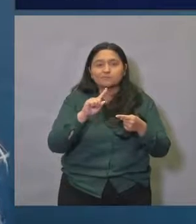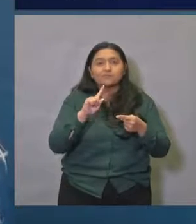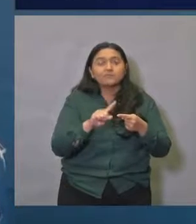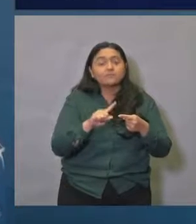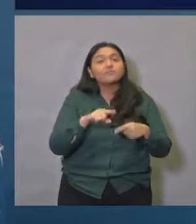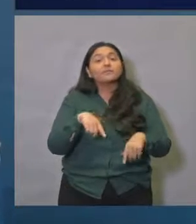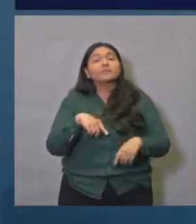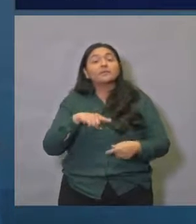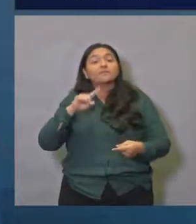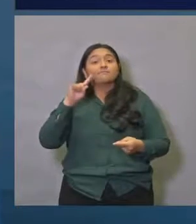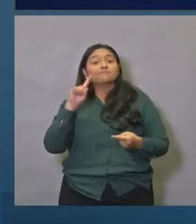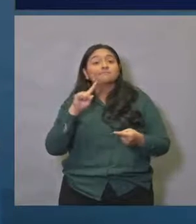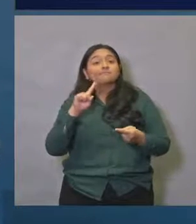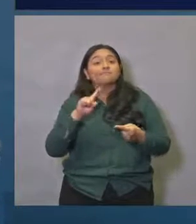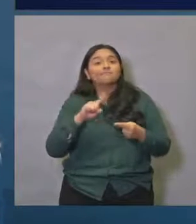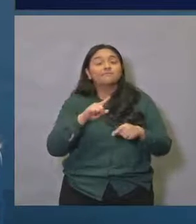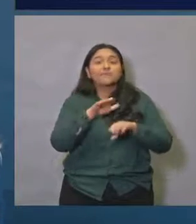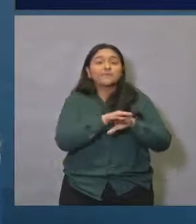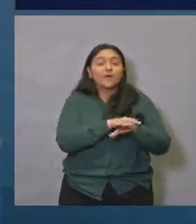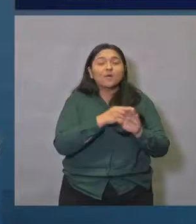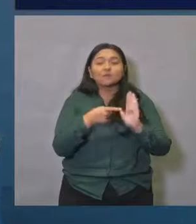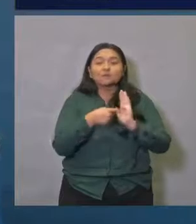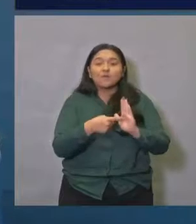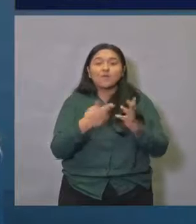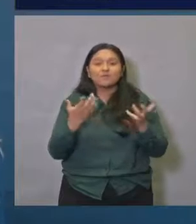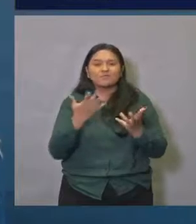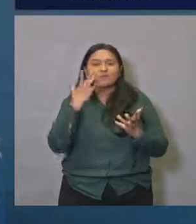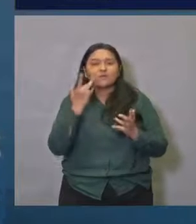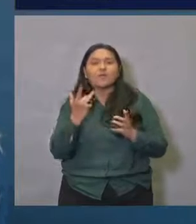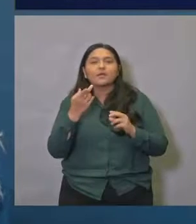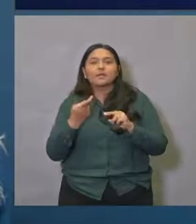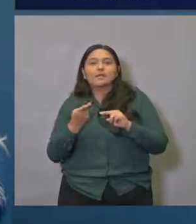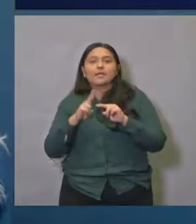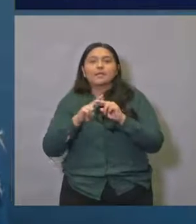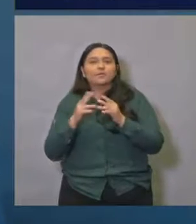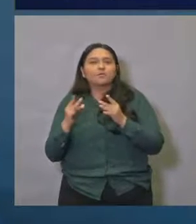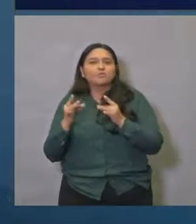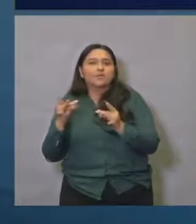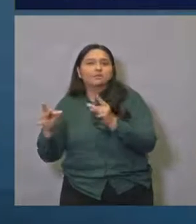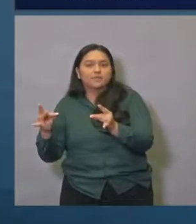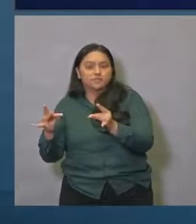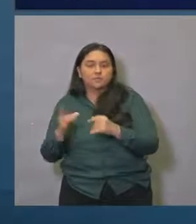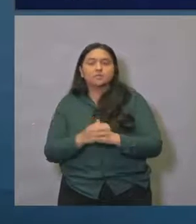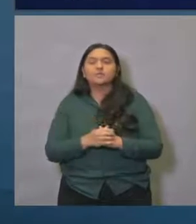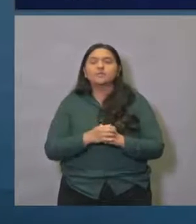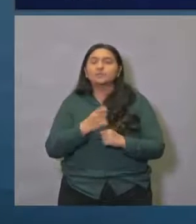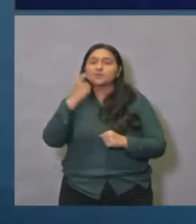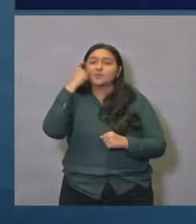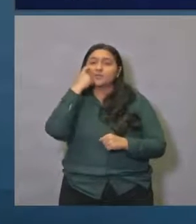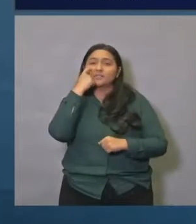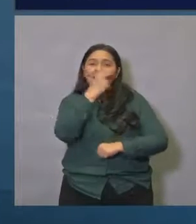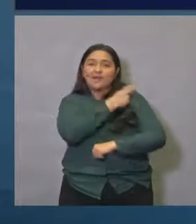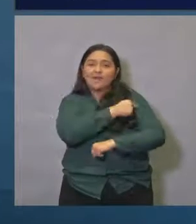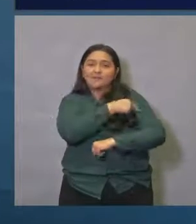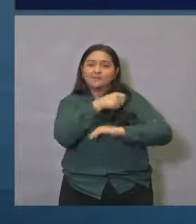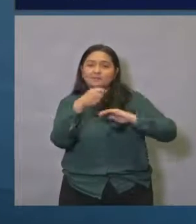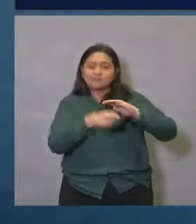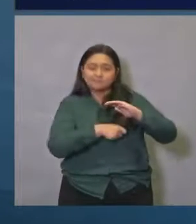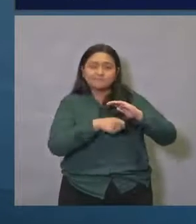SIGNIFICANTLY Y SLERER RE.E. THE DECREASE IN THE RATE OF SLOWING REFLECTS THE SLIGHT